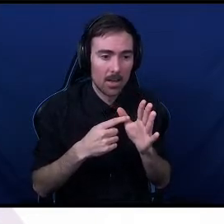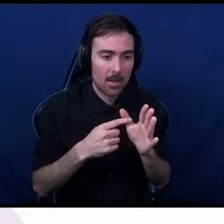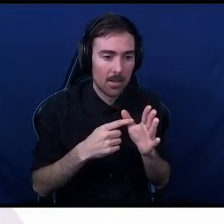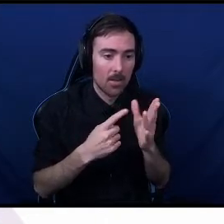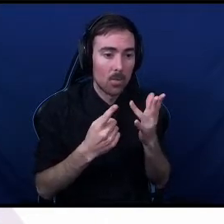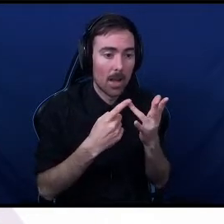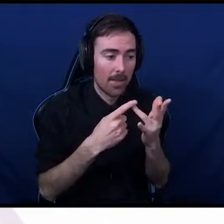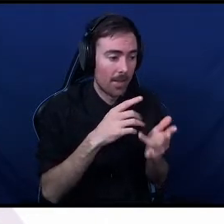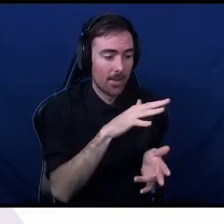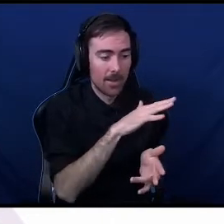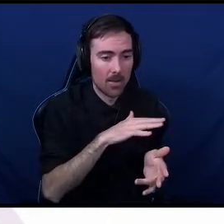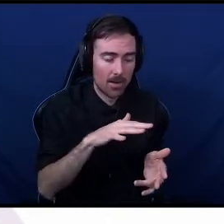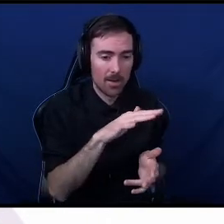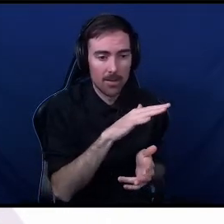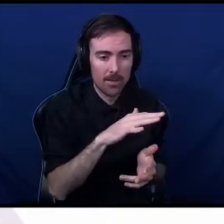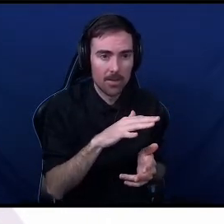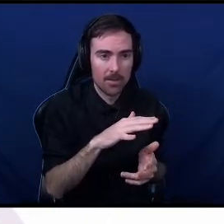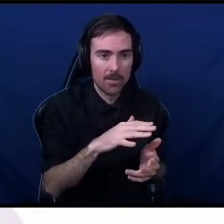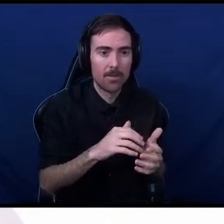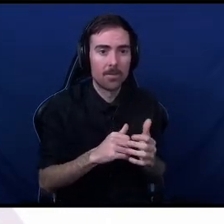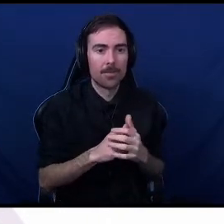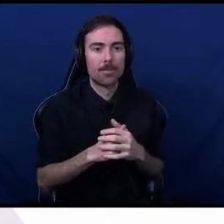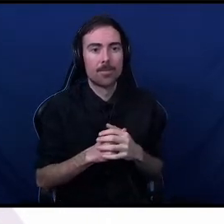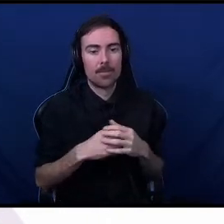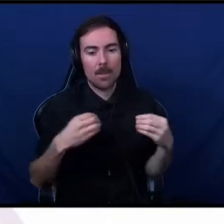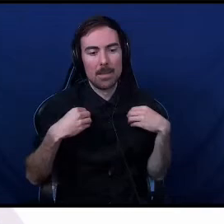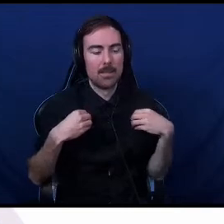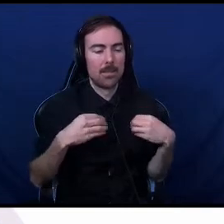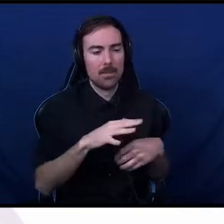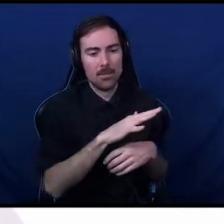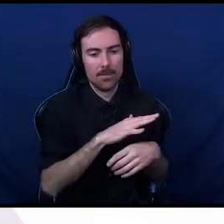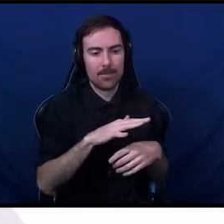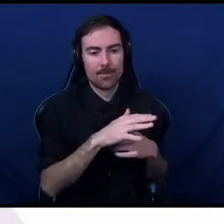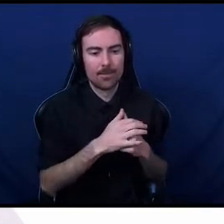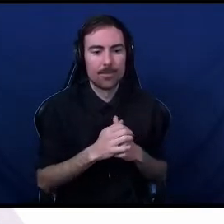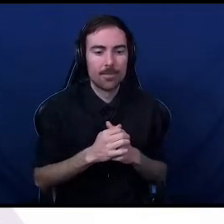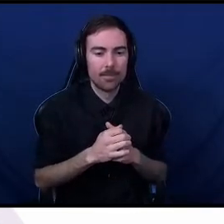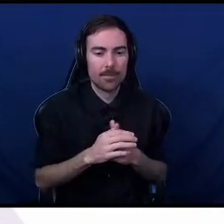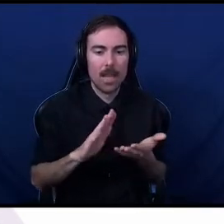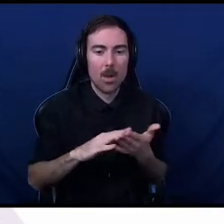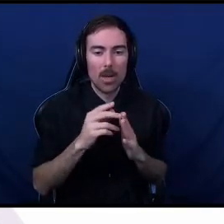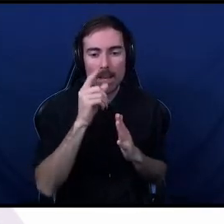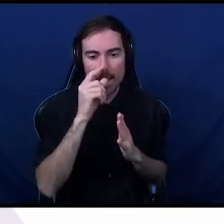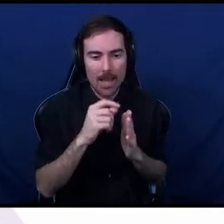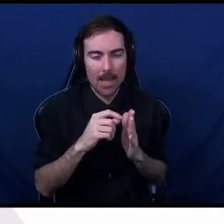kind of consumer base, I guess, business base, to be able to report that in a way that they can then harness those insights